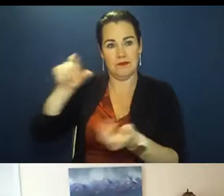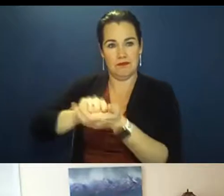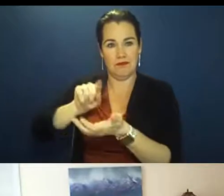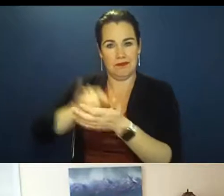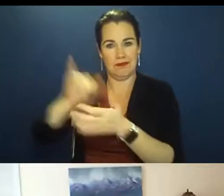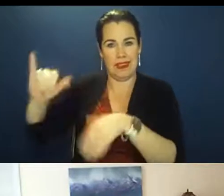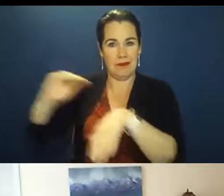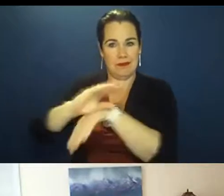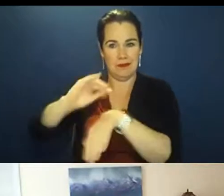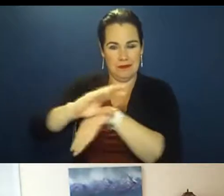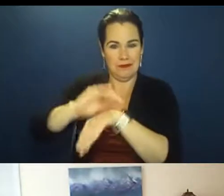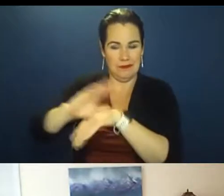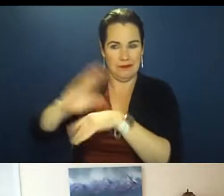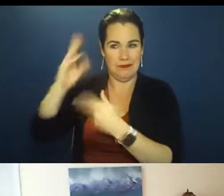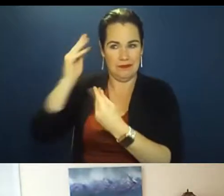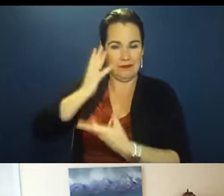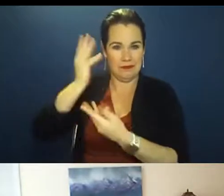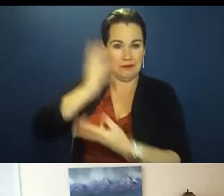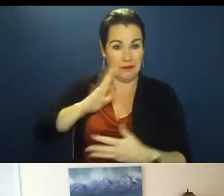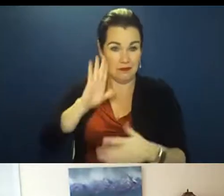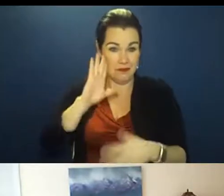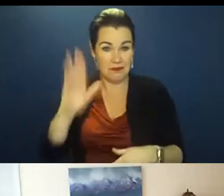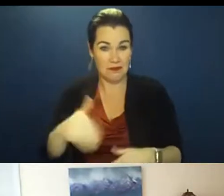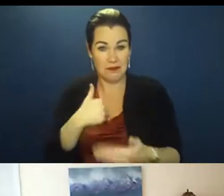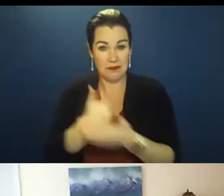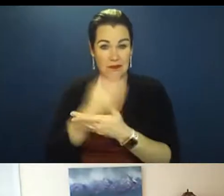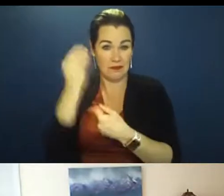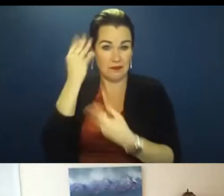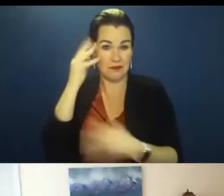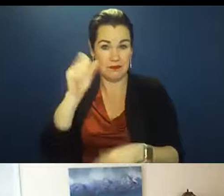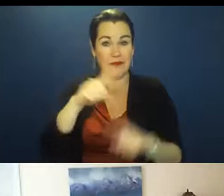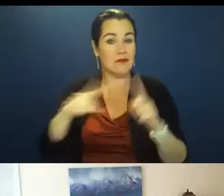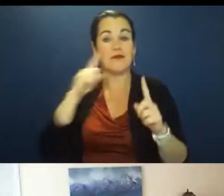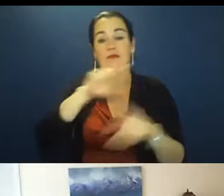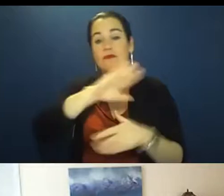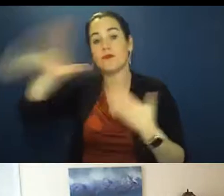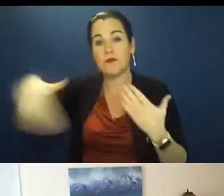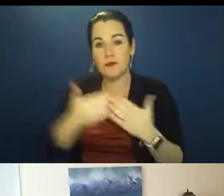it's for the entire population. I'm not aware of specific guidance that will target actions to be taken by the community with disability. So, most of these are for everyone. Can I do a follow-up question on that for the whole panel?